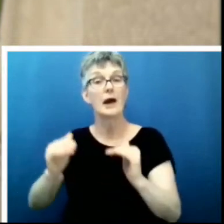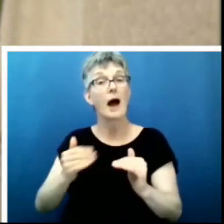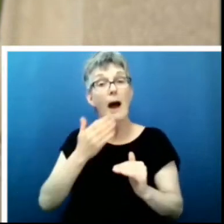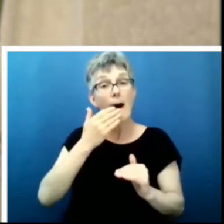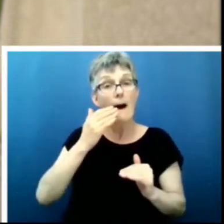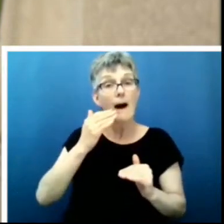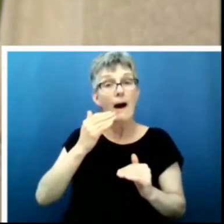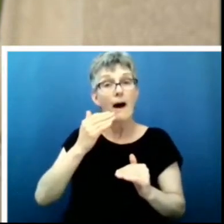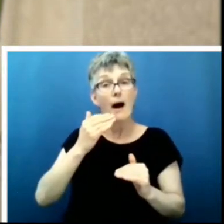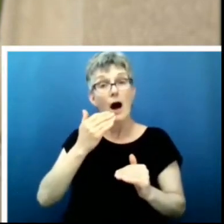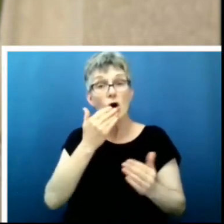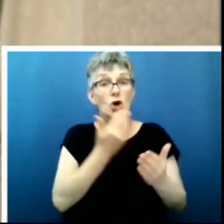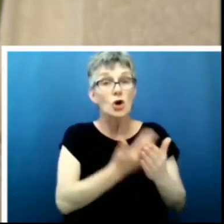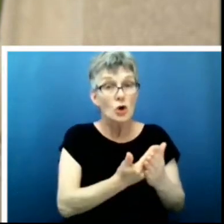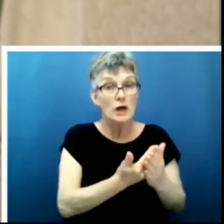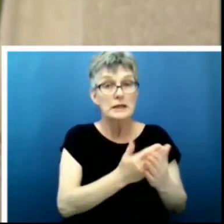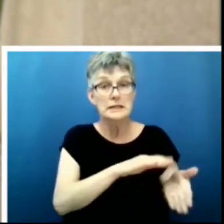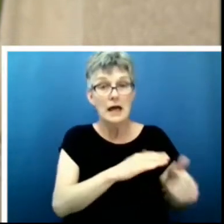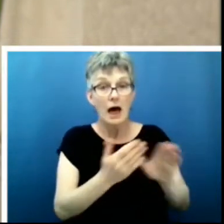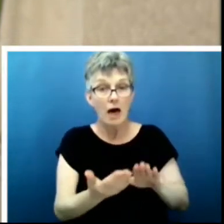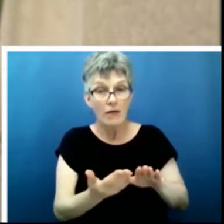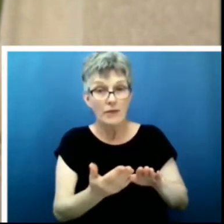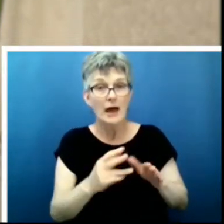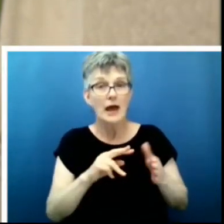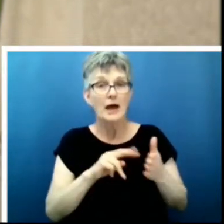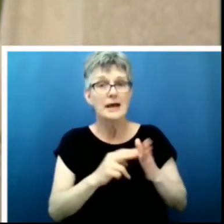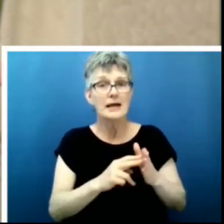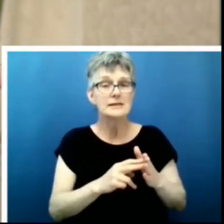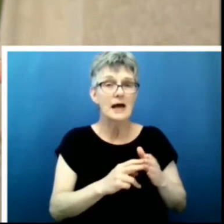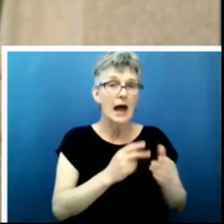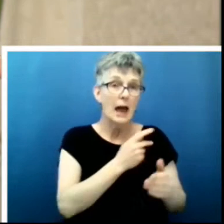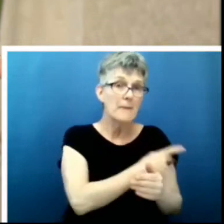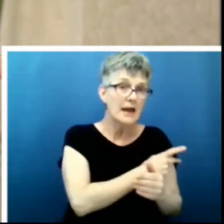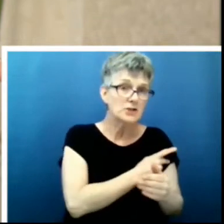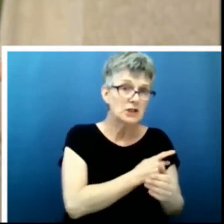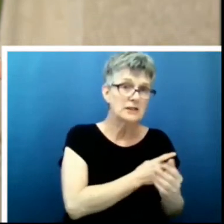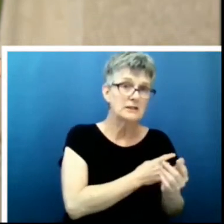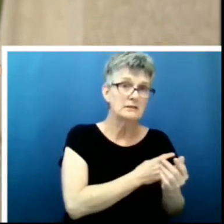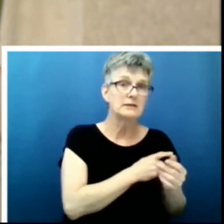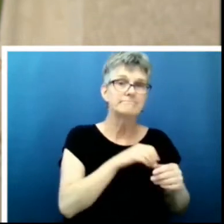and the patient's family in those final moments they might have their favorite music playing